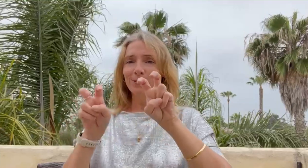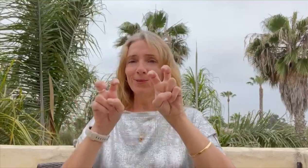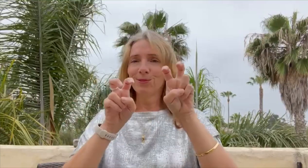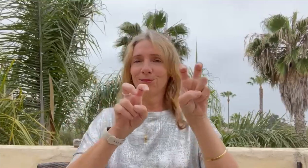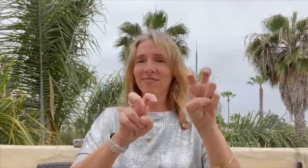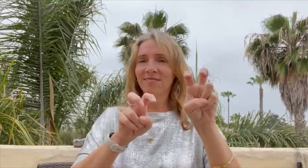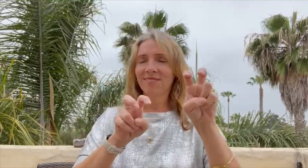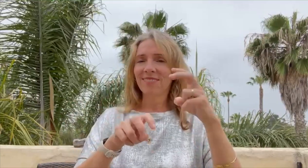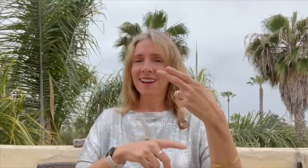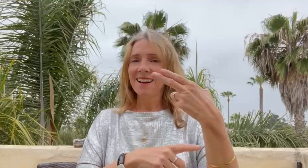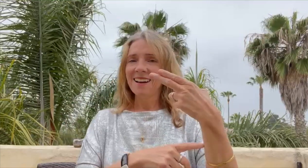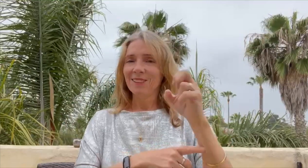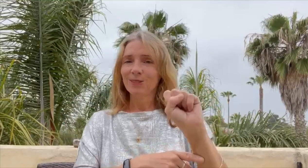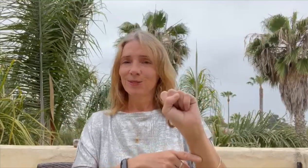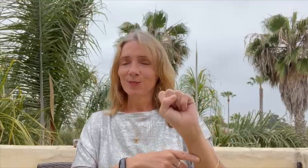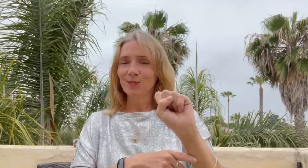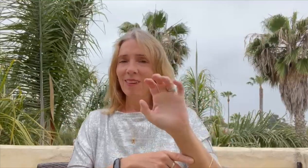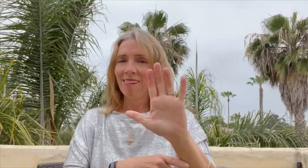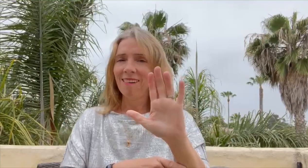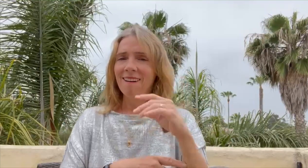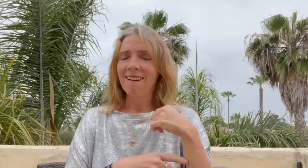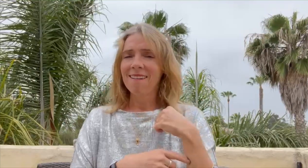You're ready to make your transition to high school.